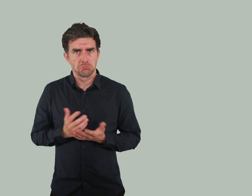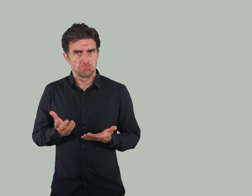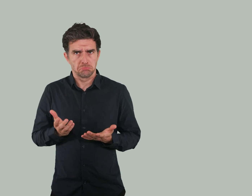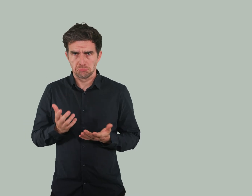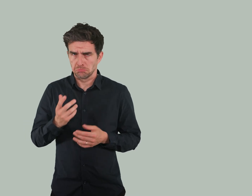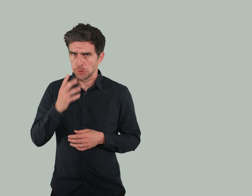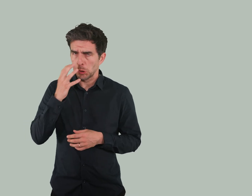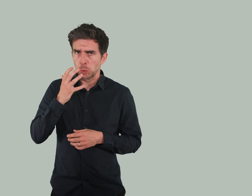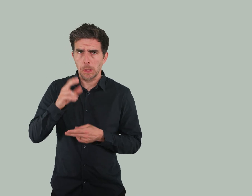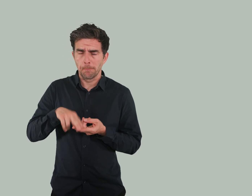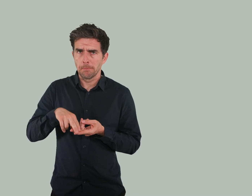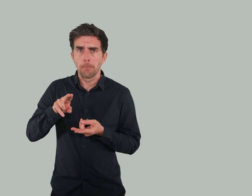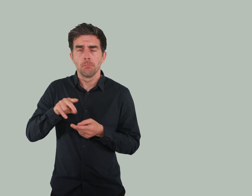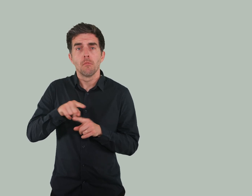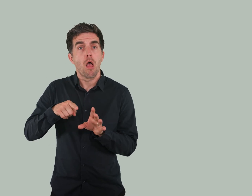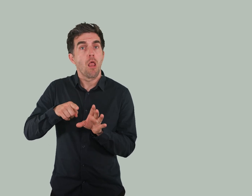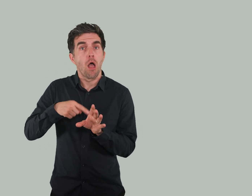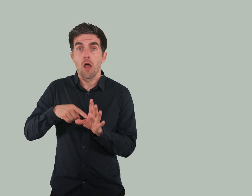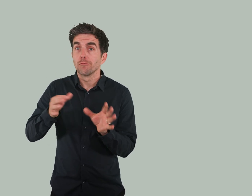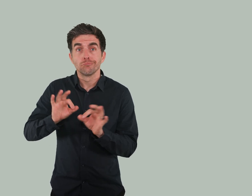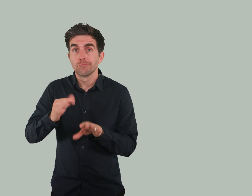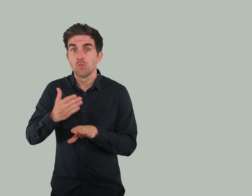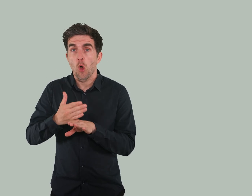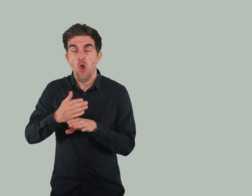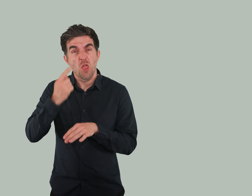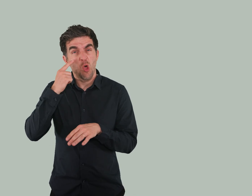There are signs that the recent rise in youth unemployment